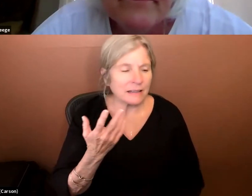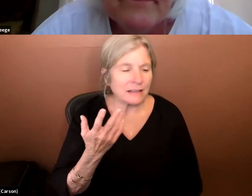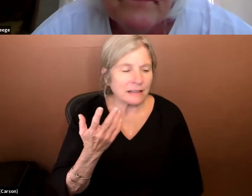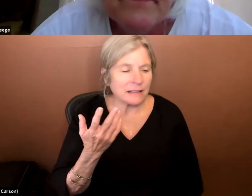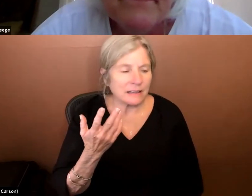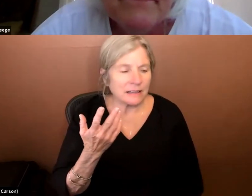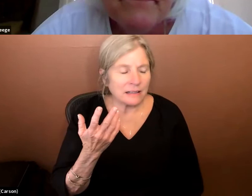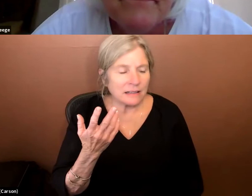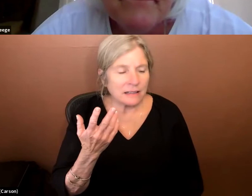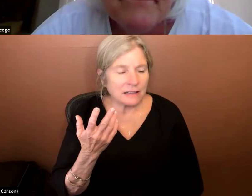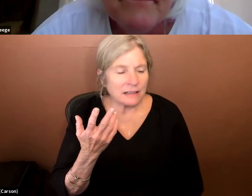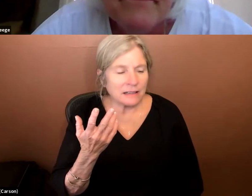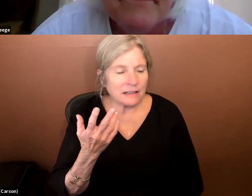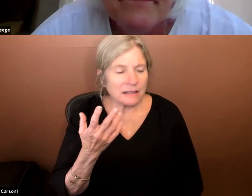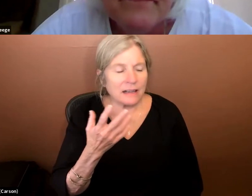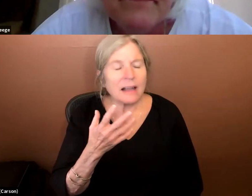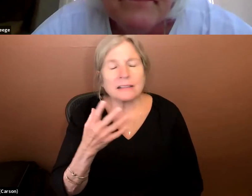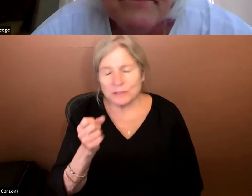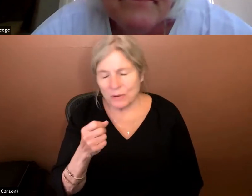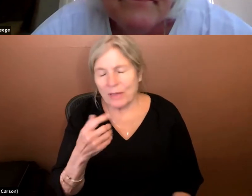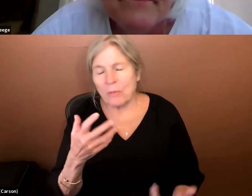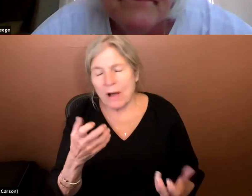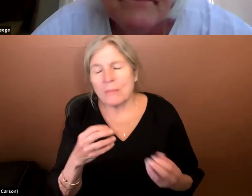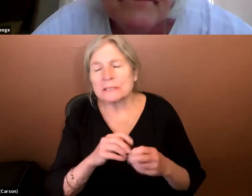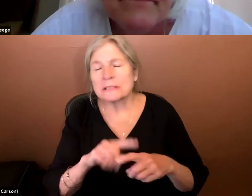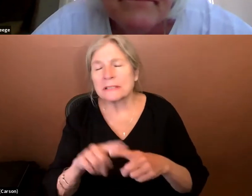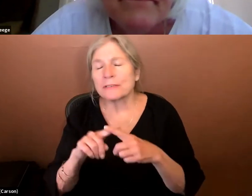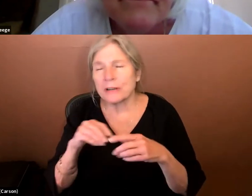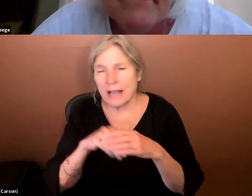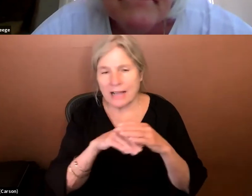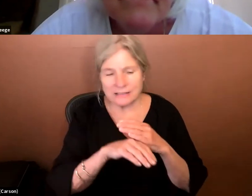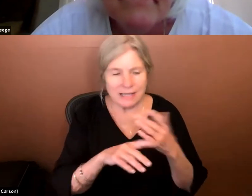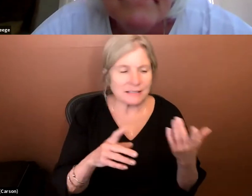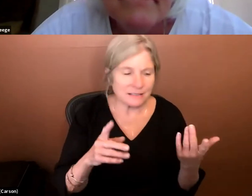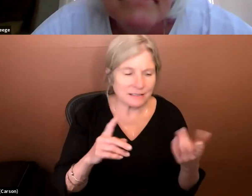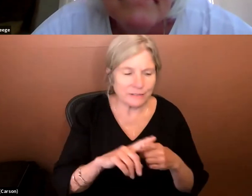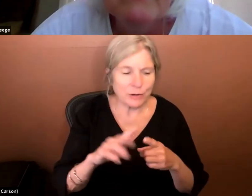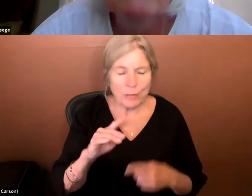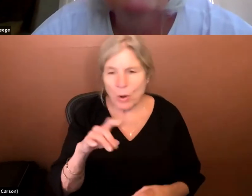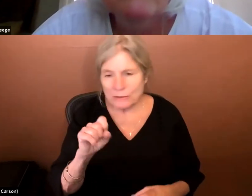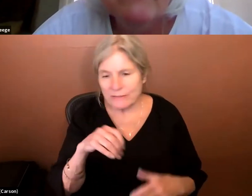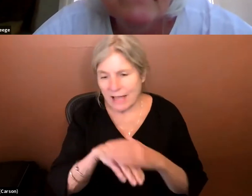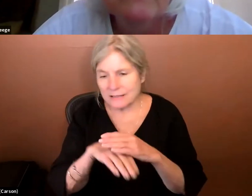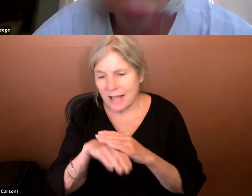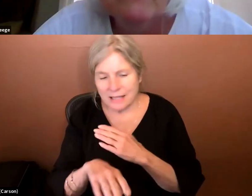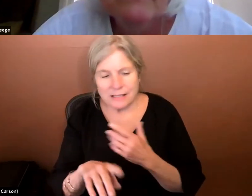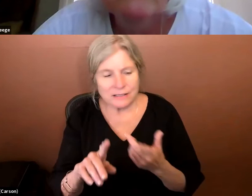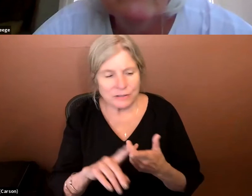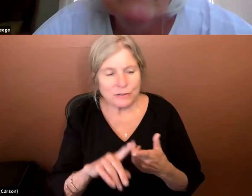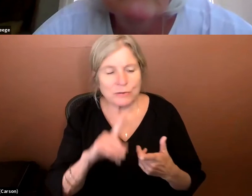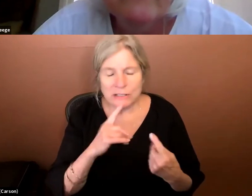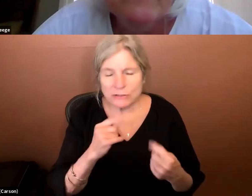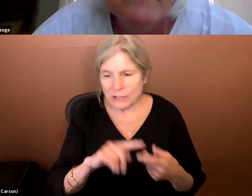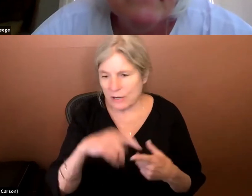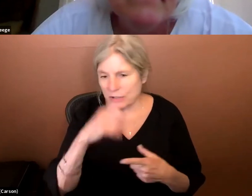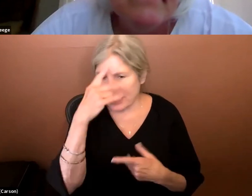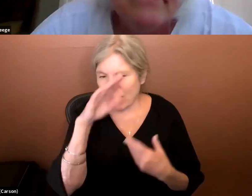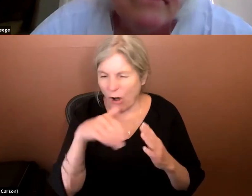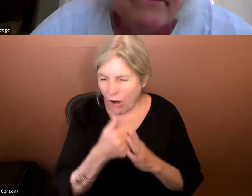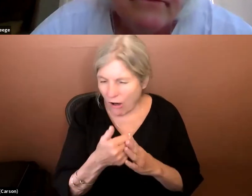modes of access to the text related to close reading to really understand the references of the work, but